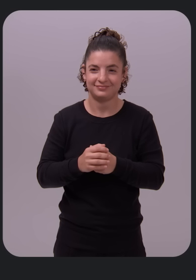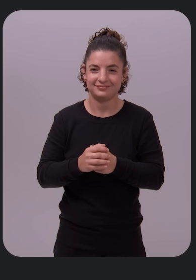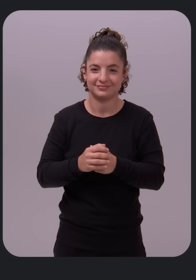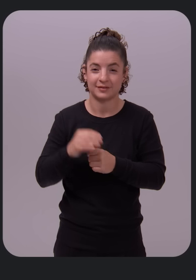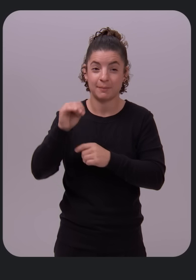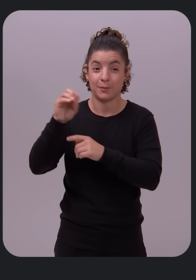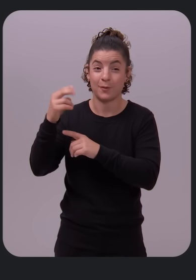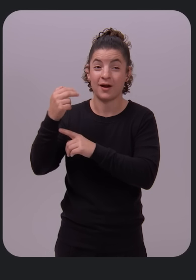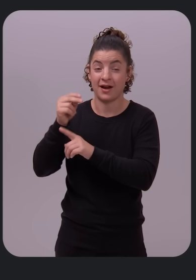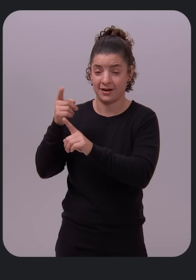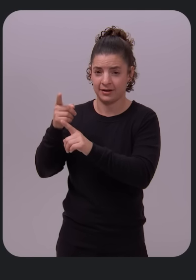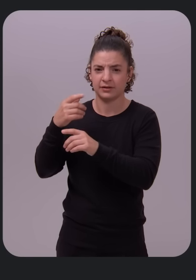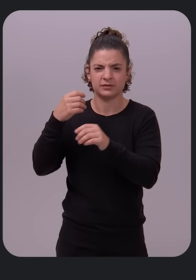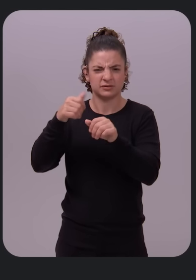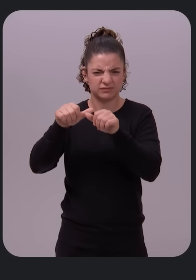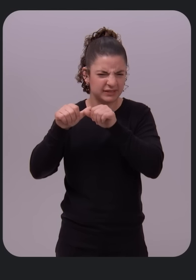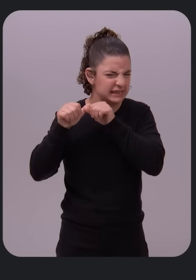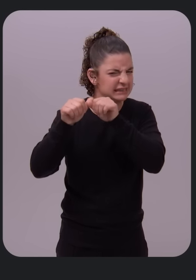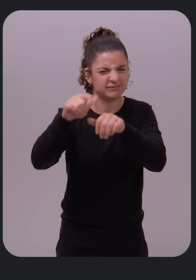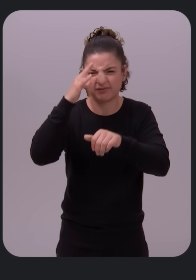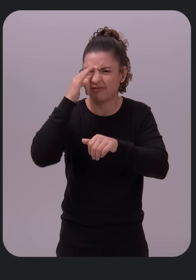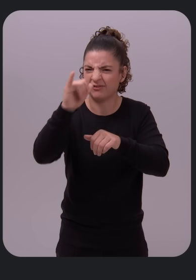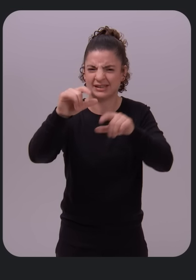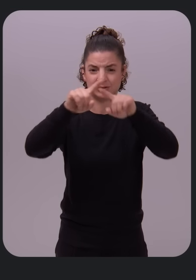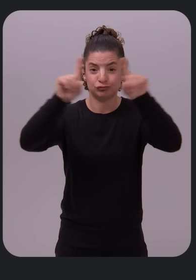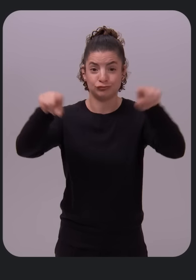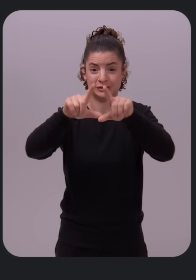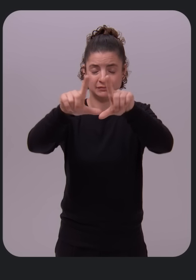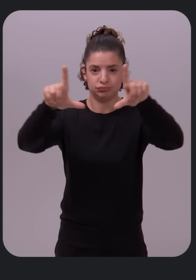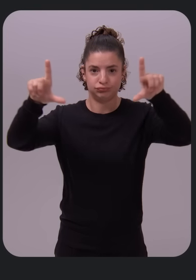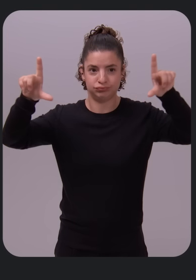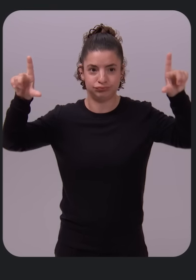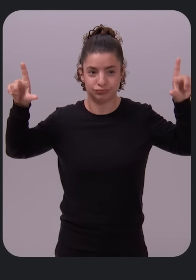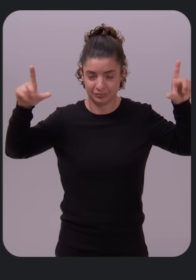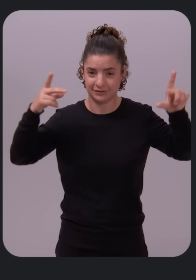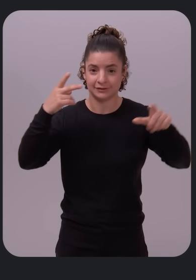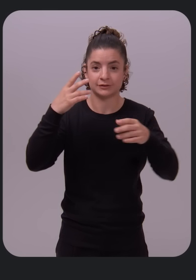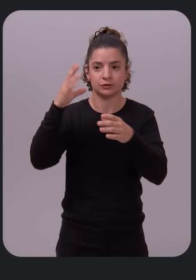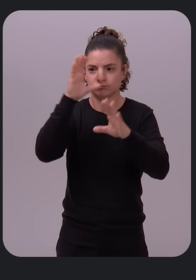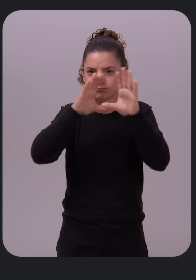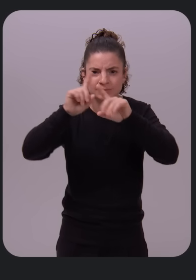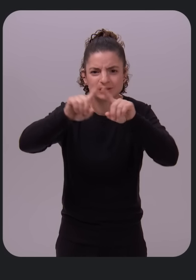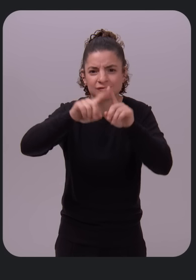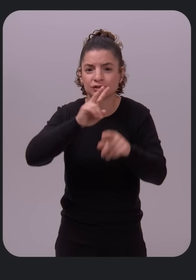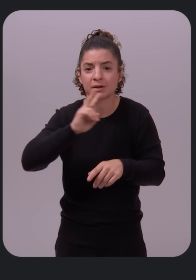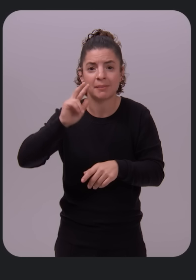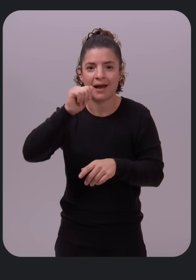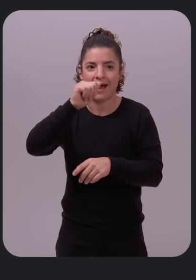Moohan gives you an infinite screen to explore your apps with Gemini by your side.